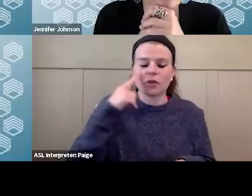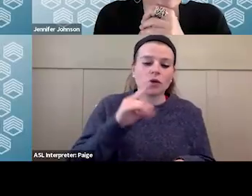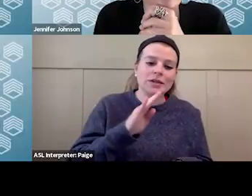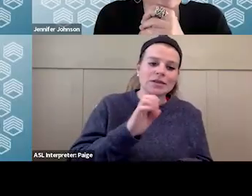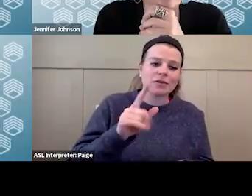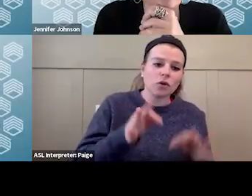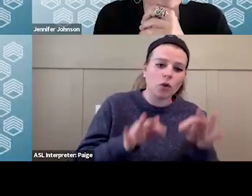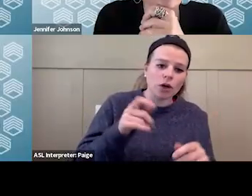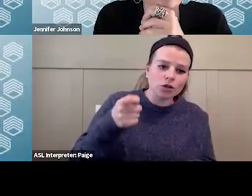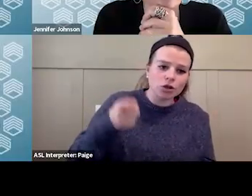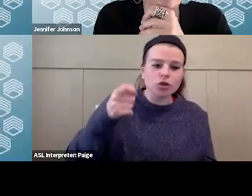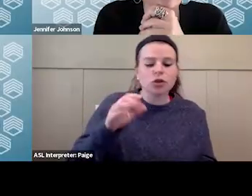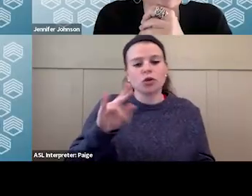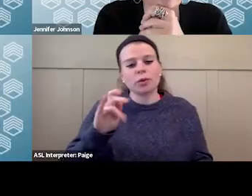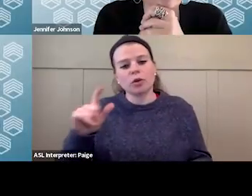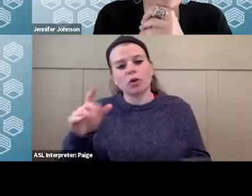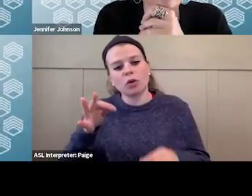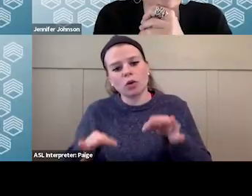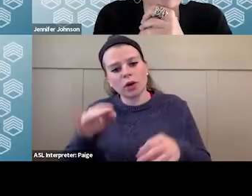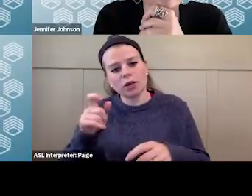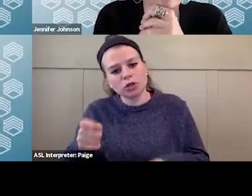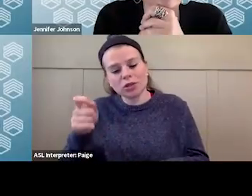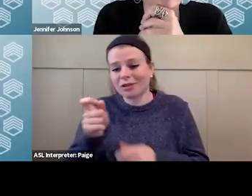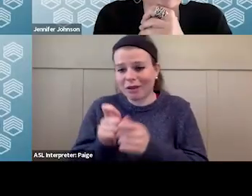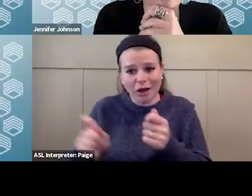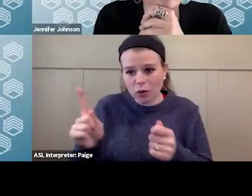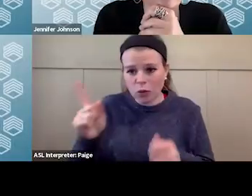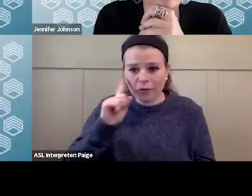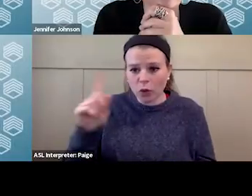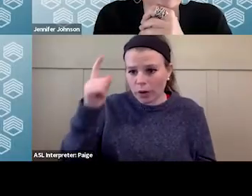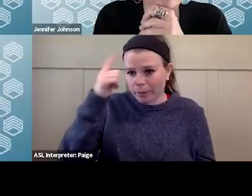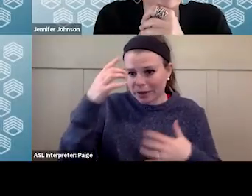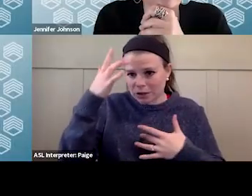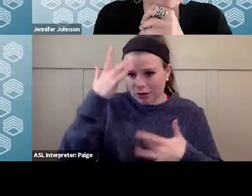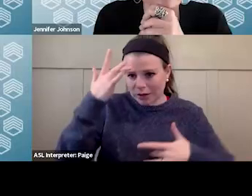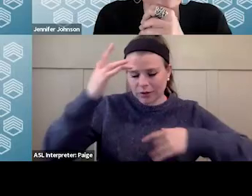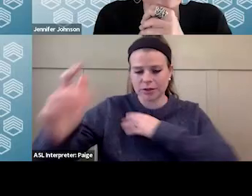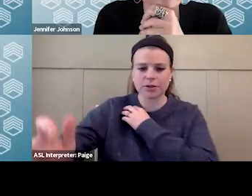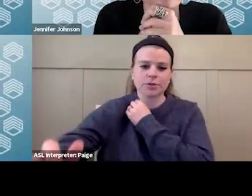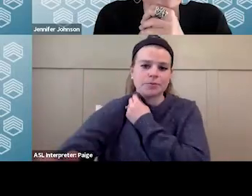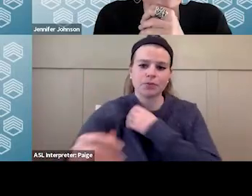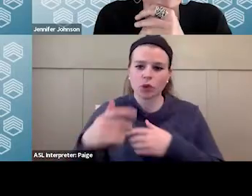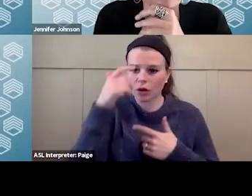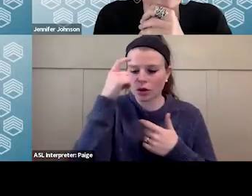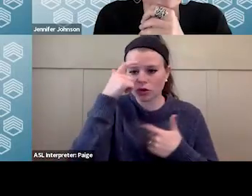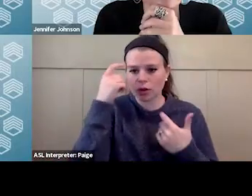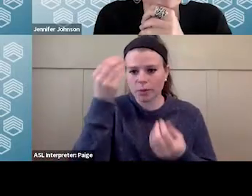everyone on, um, mental illness, on trauma informed principles, and their goal is to